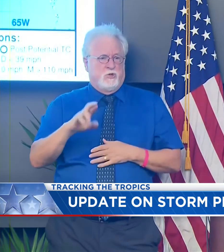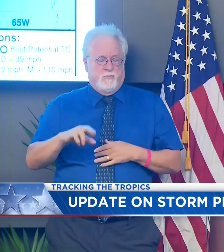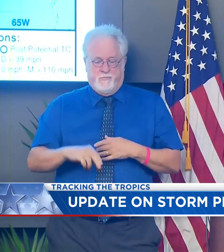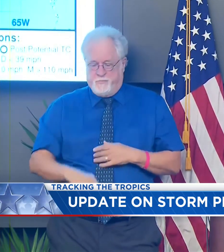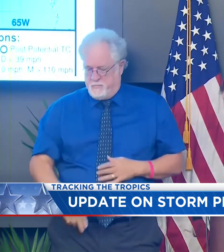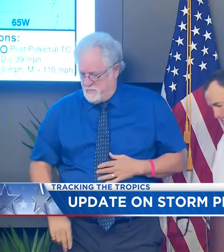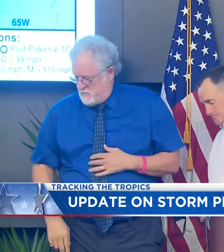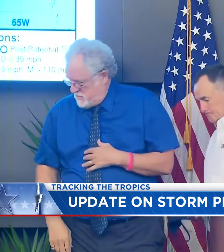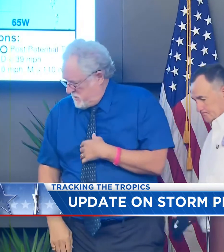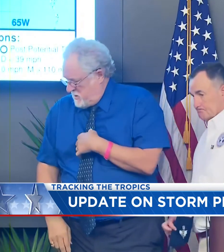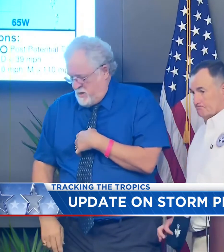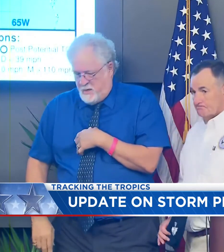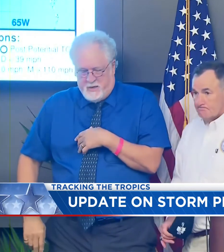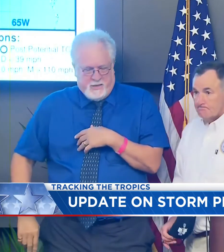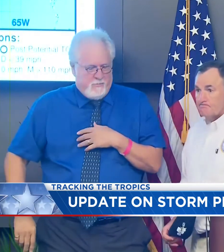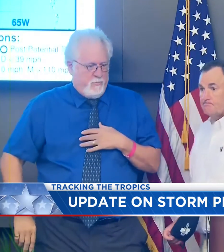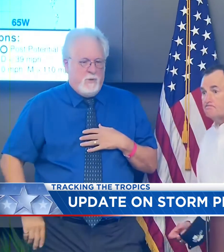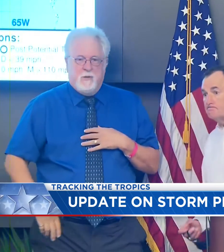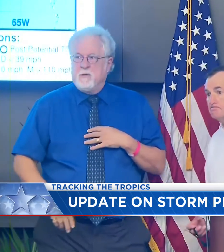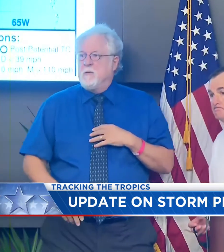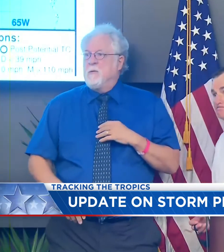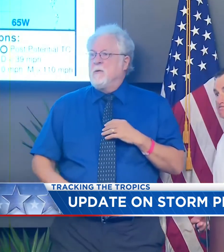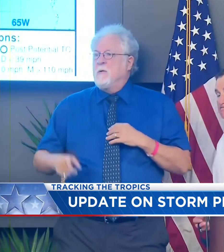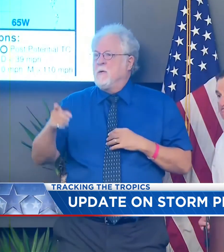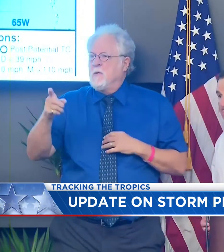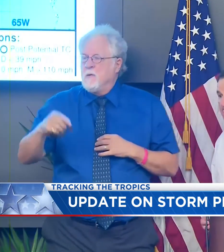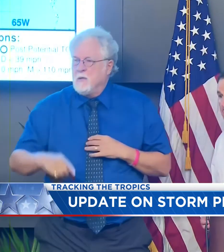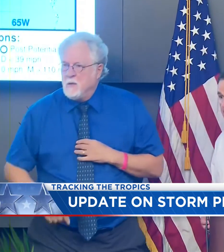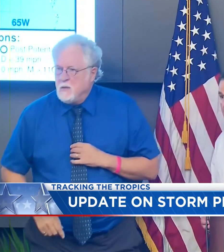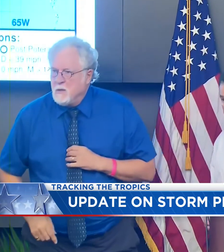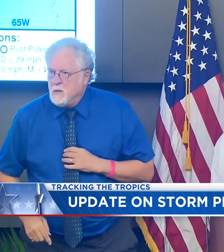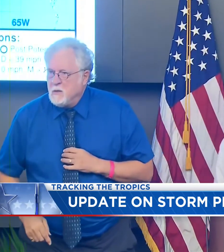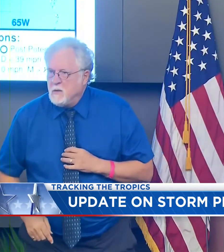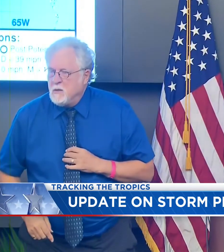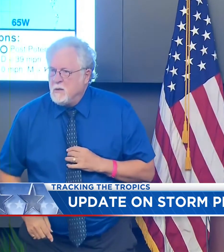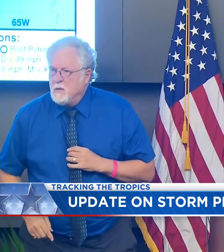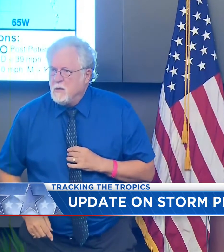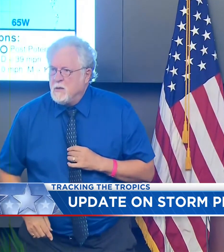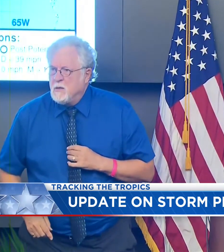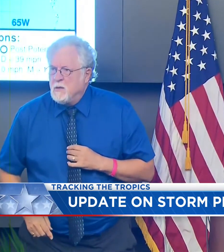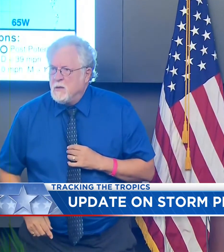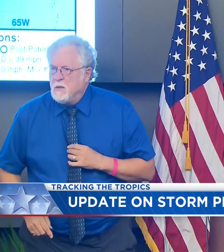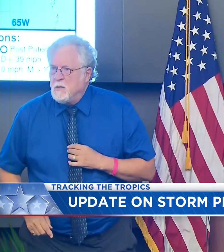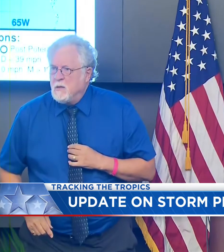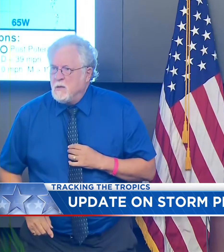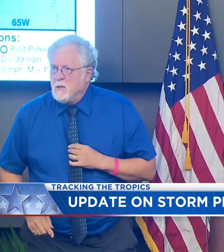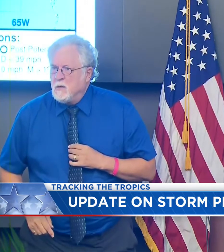SO WE'RE LOOKING AT ALL THOSE FACTORS TO GET AT THIS